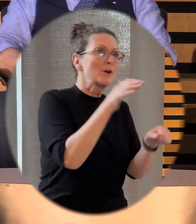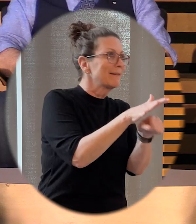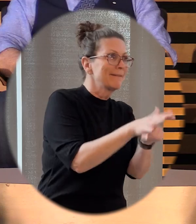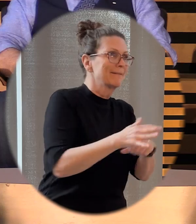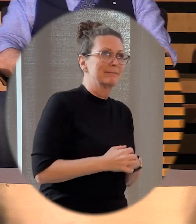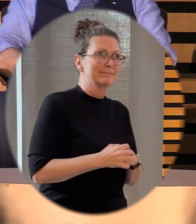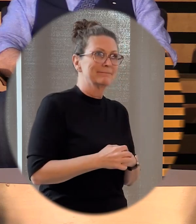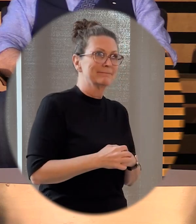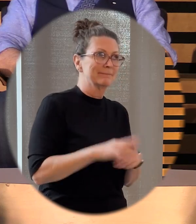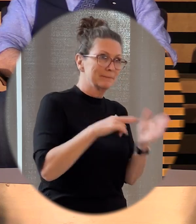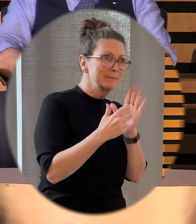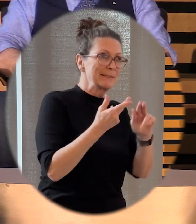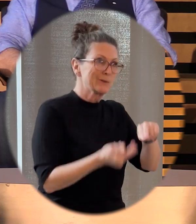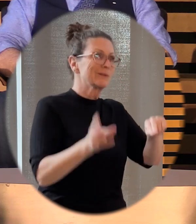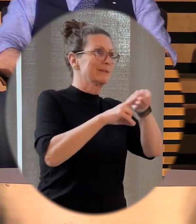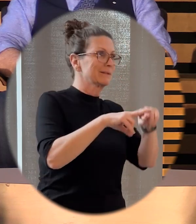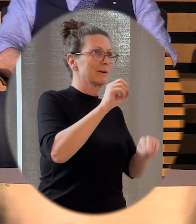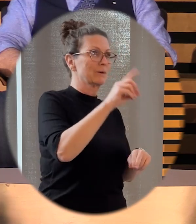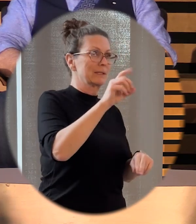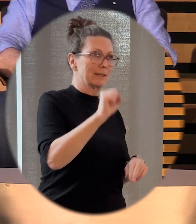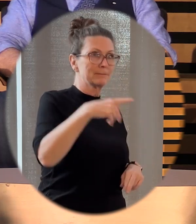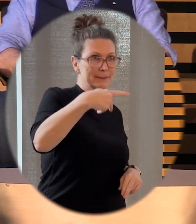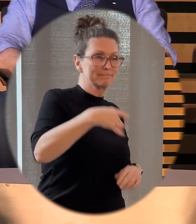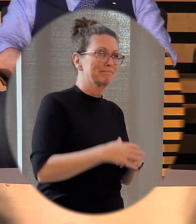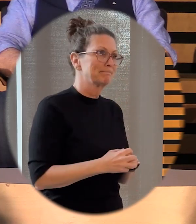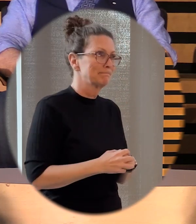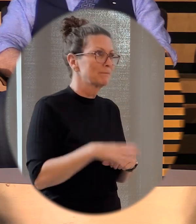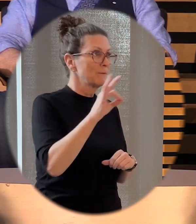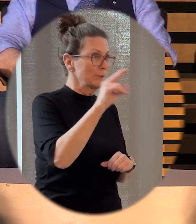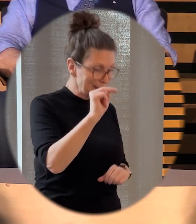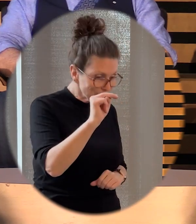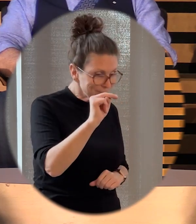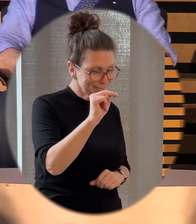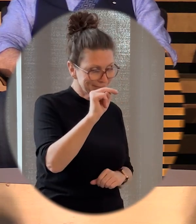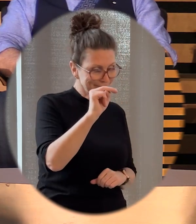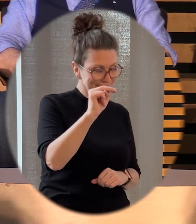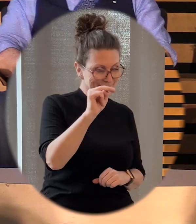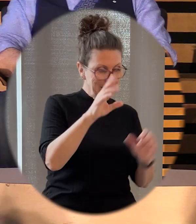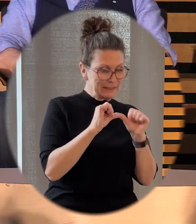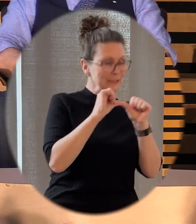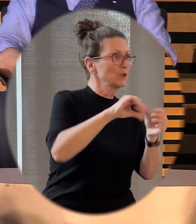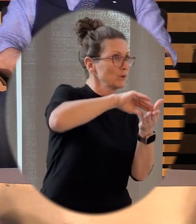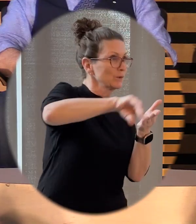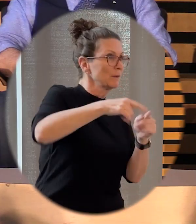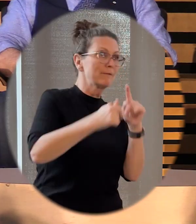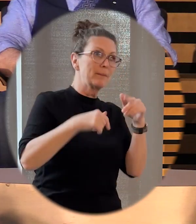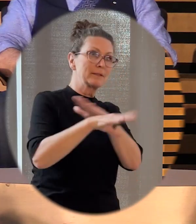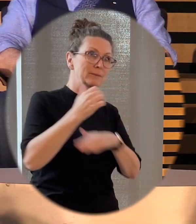even clawing that back. First Nations are exempted from the Accessible Canada Act and are going to be